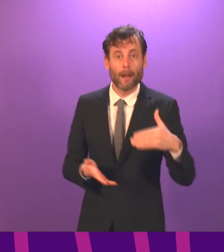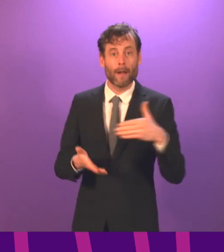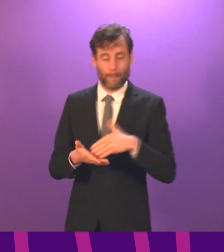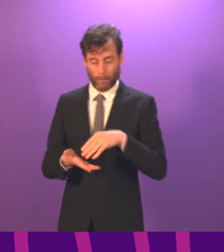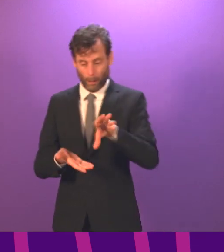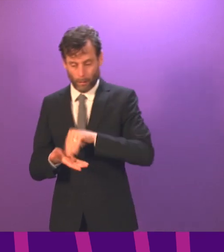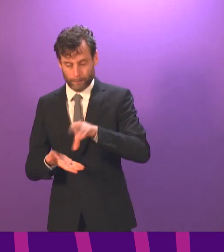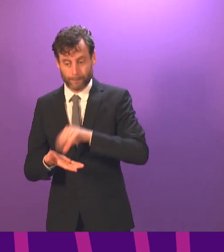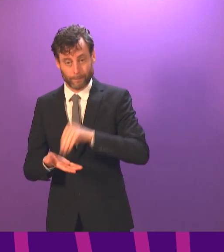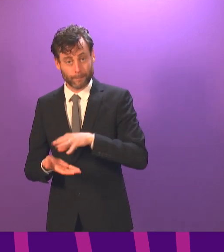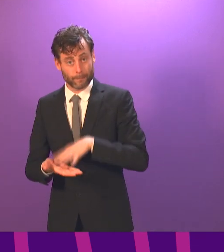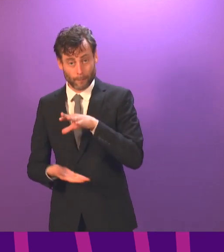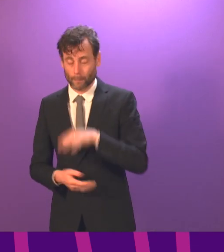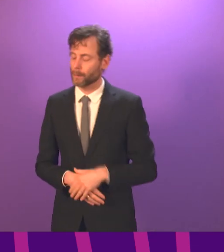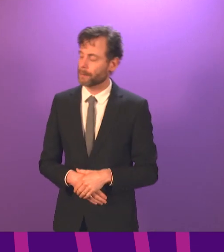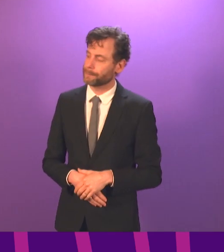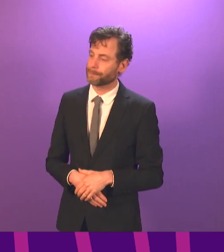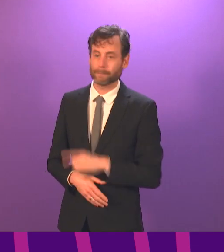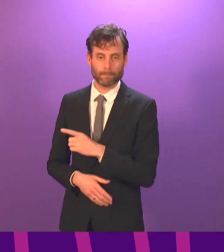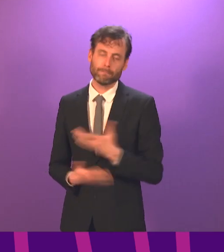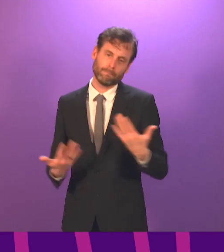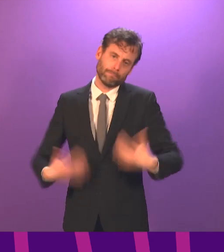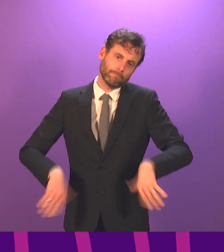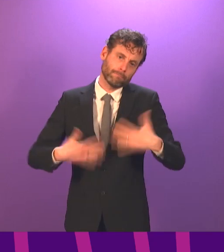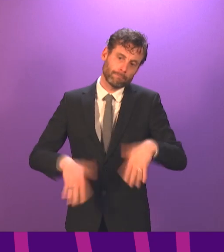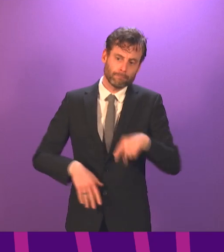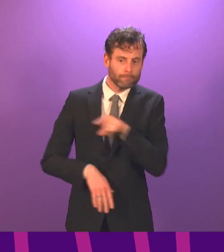Graeme Dey: Ruth Maguire makes a very good point. The safety of election workers is paramount and